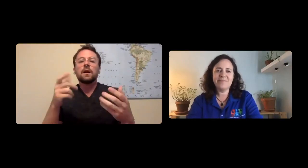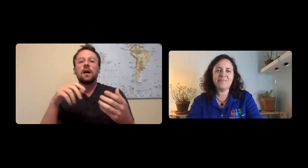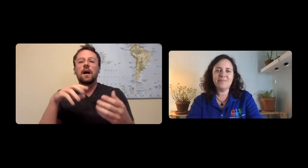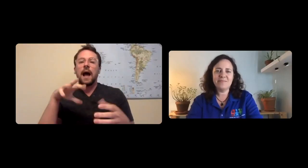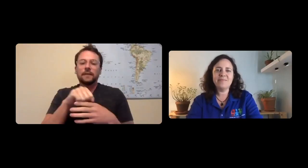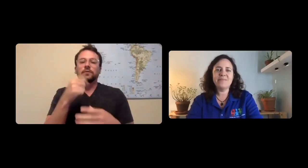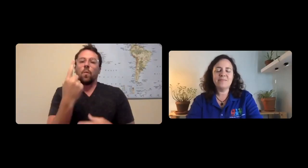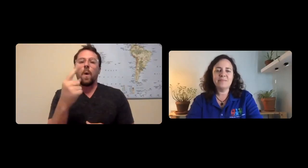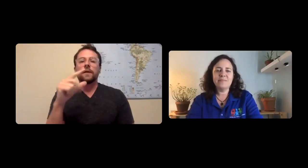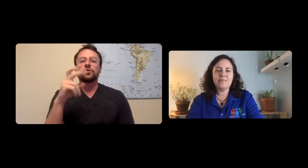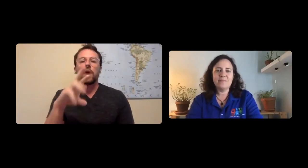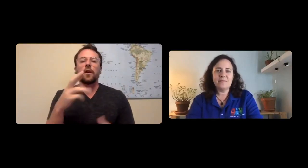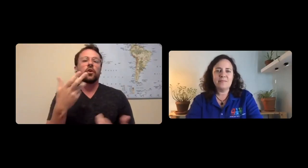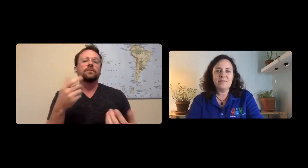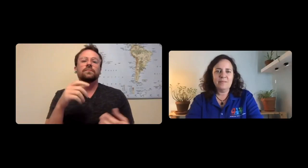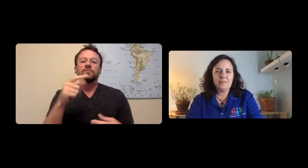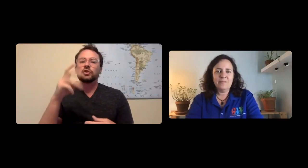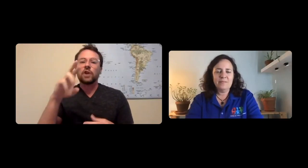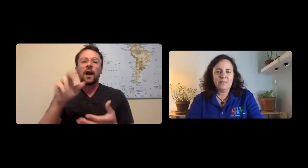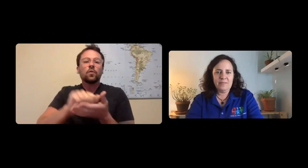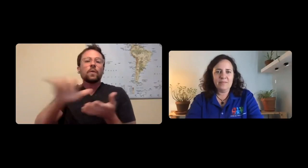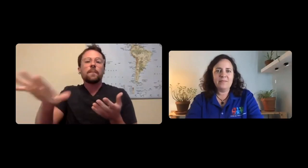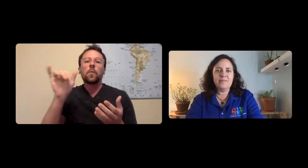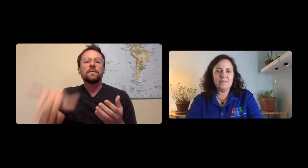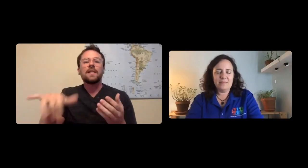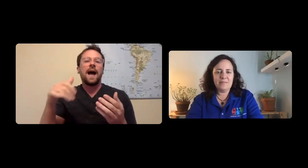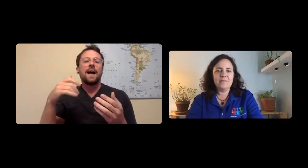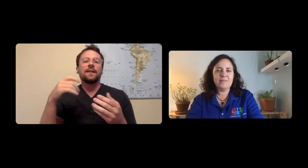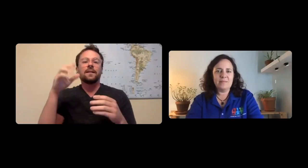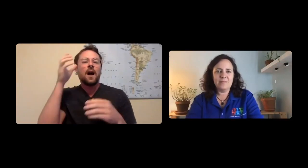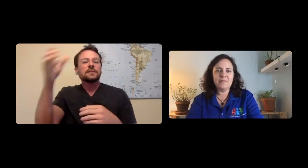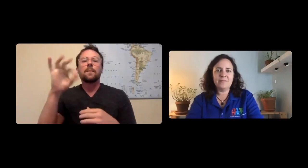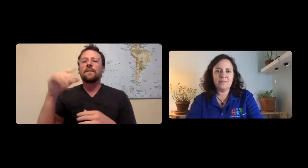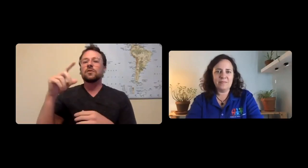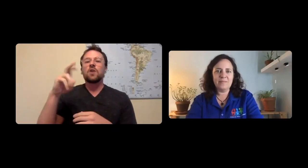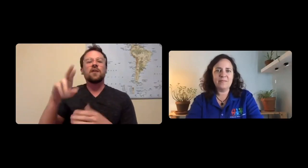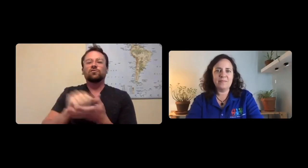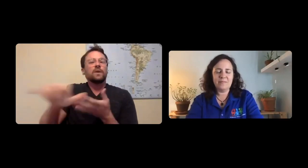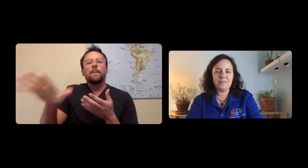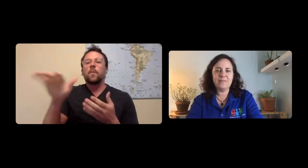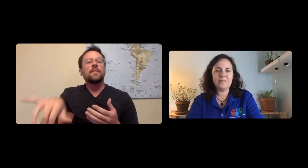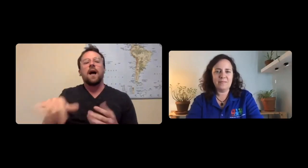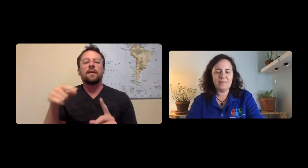Students shouldn't have to pick the group in which they work based on their genitals.